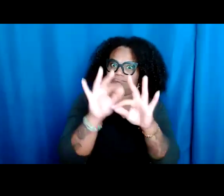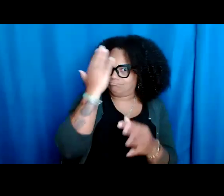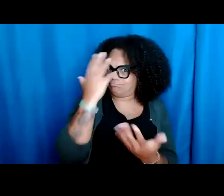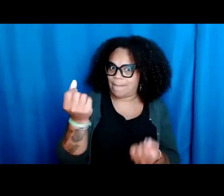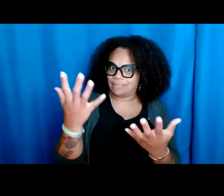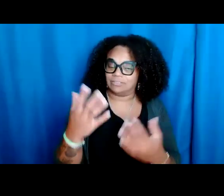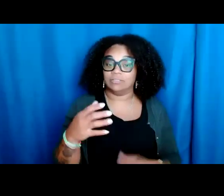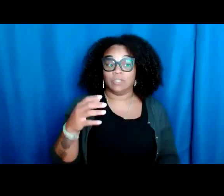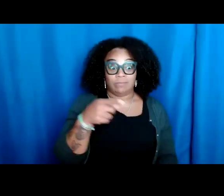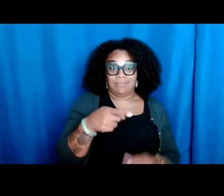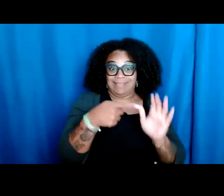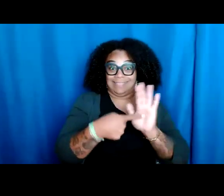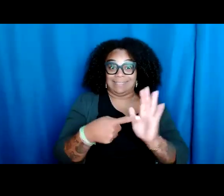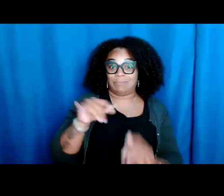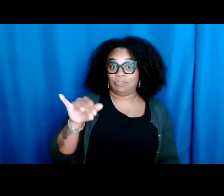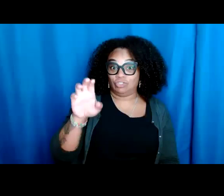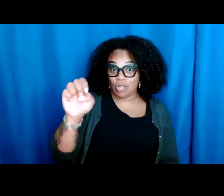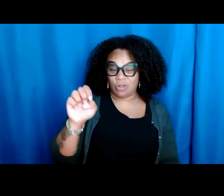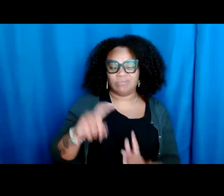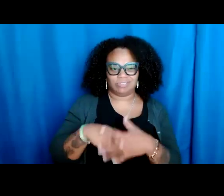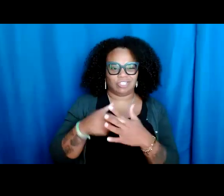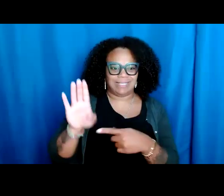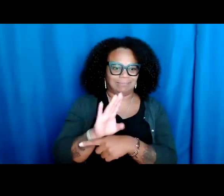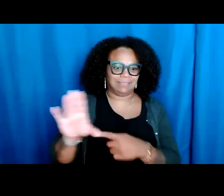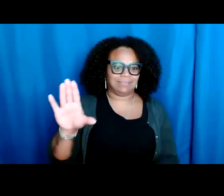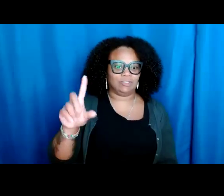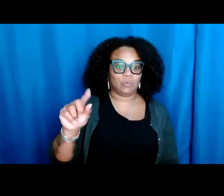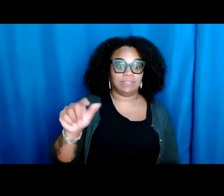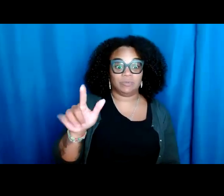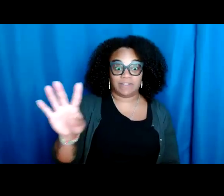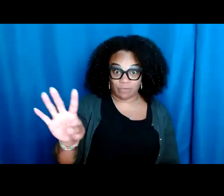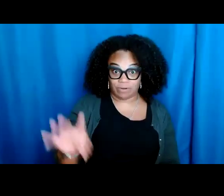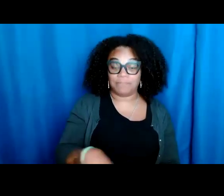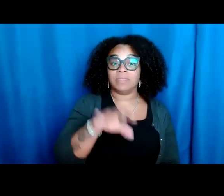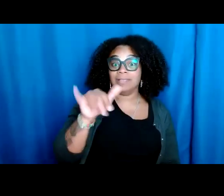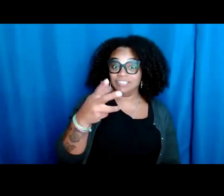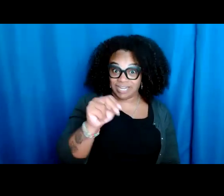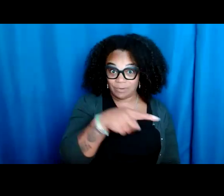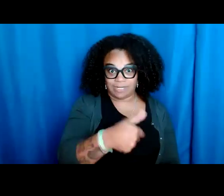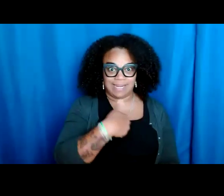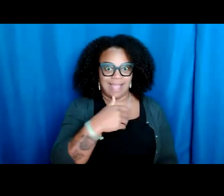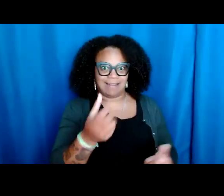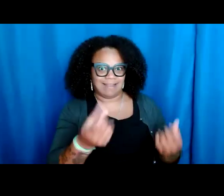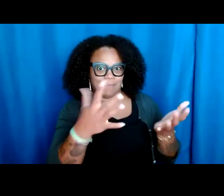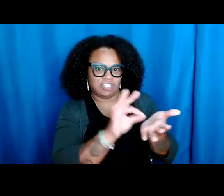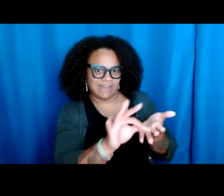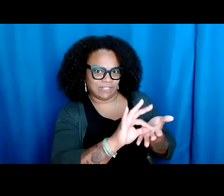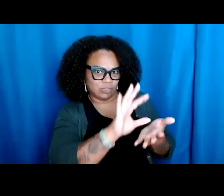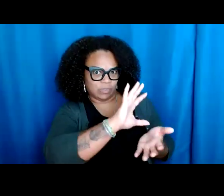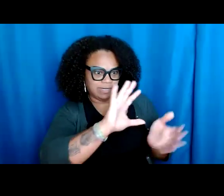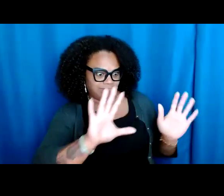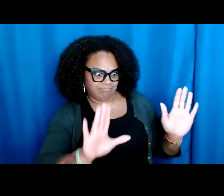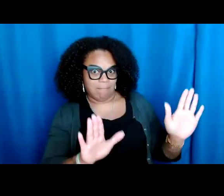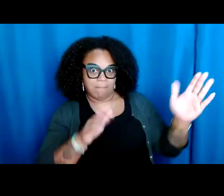of 2024, in January he had the following inventory. He purchased a box of 500